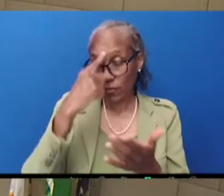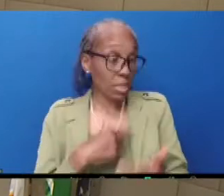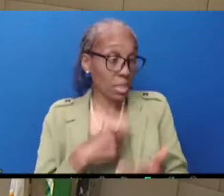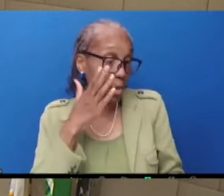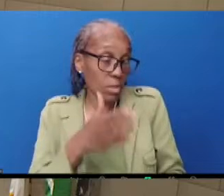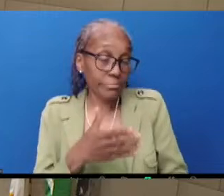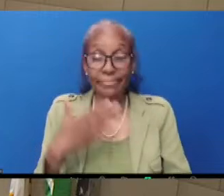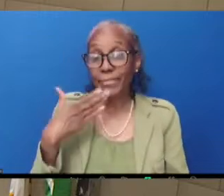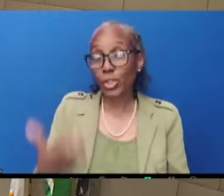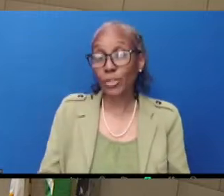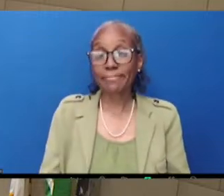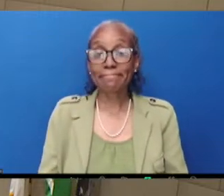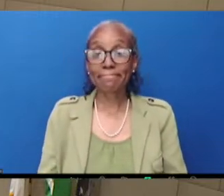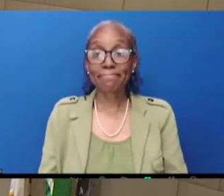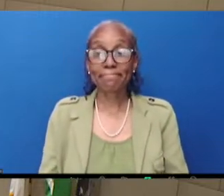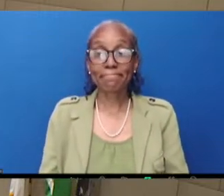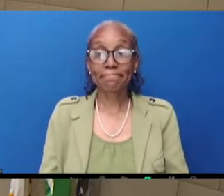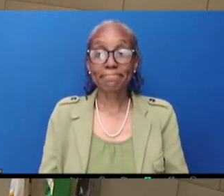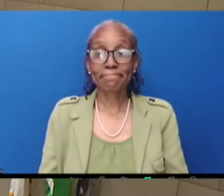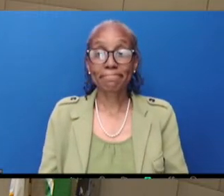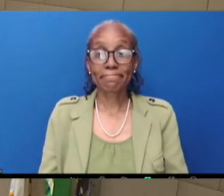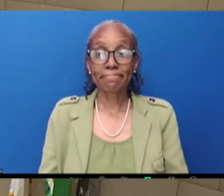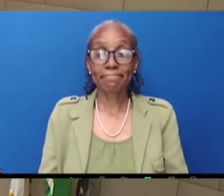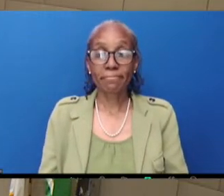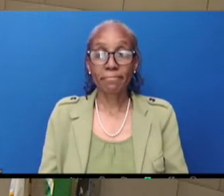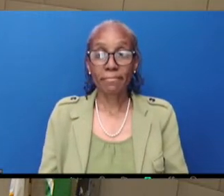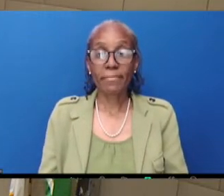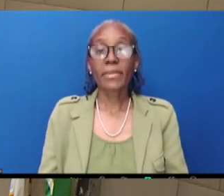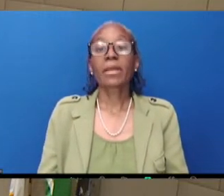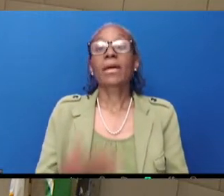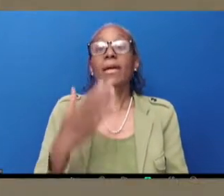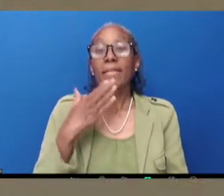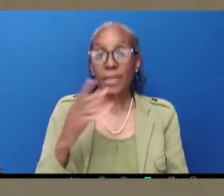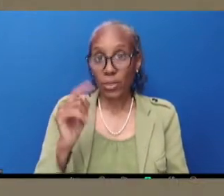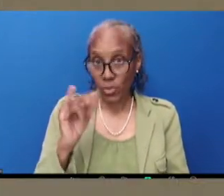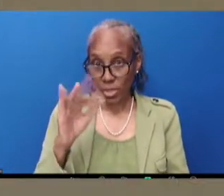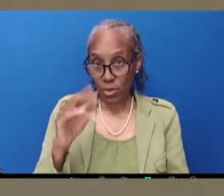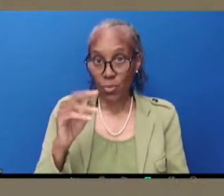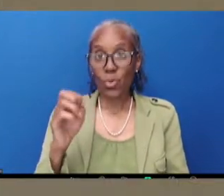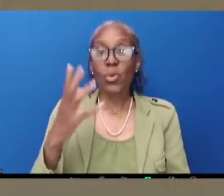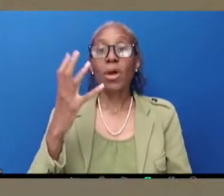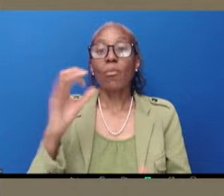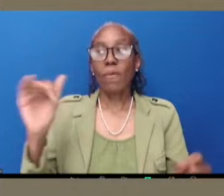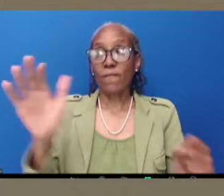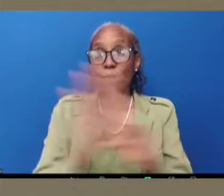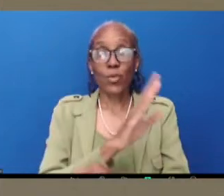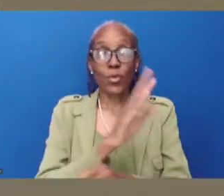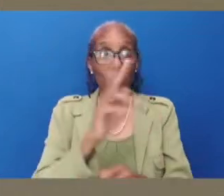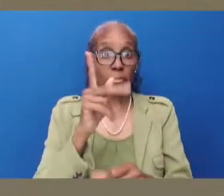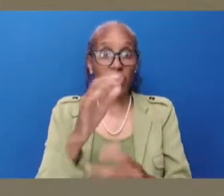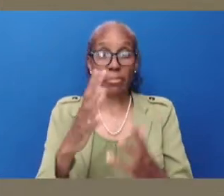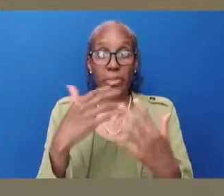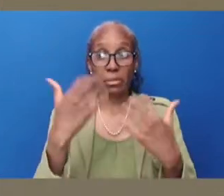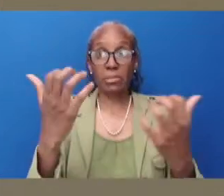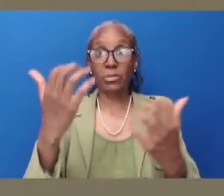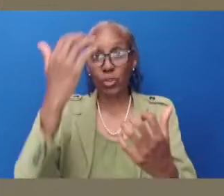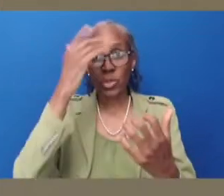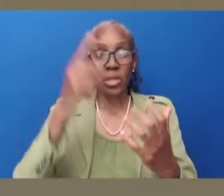OKAY. PUT THAT ON OUR AGENDA FOR ME.